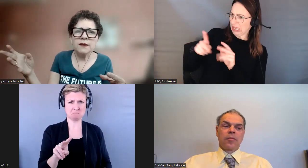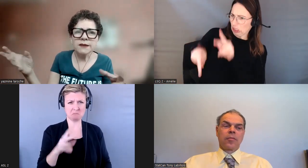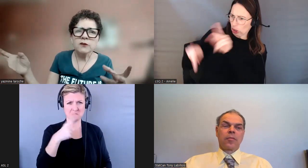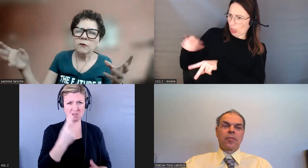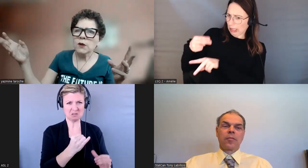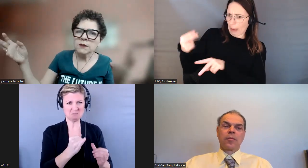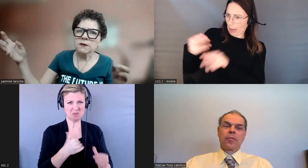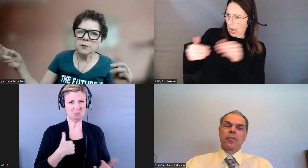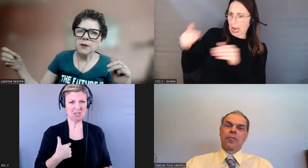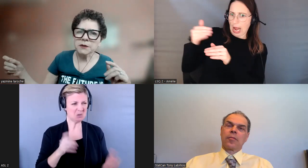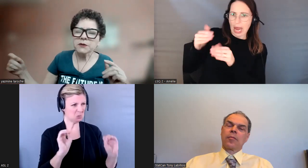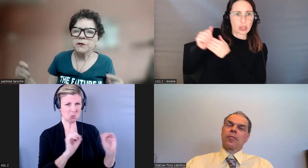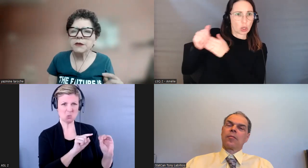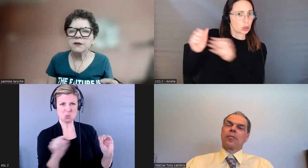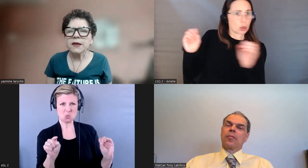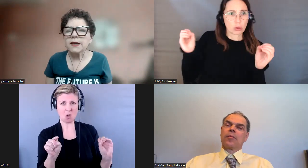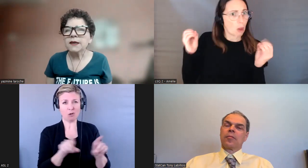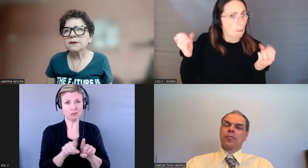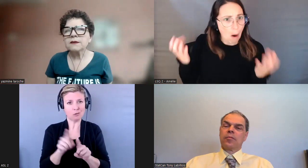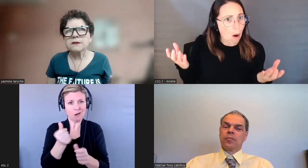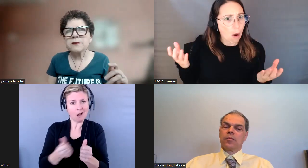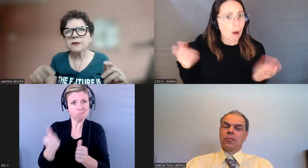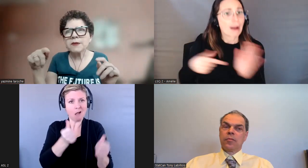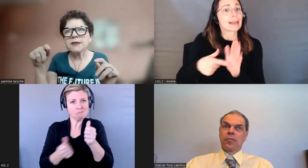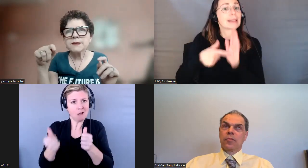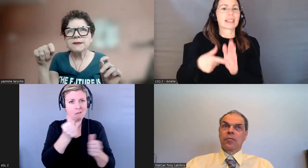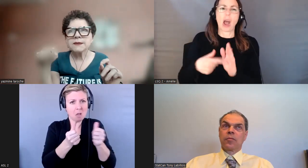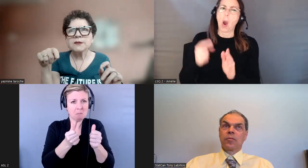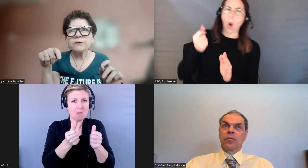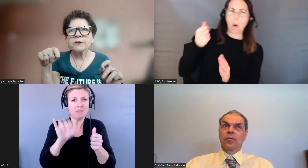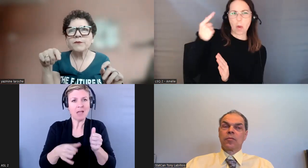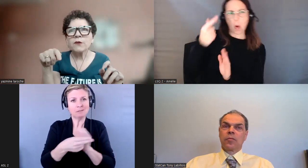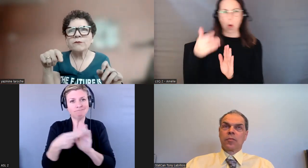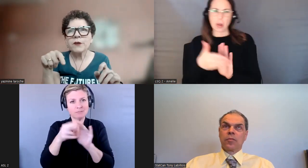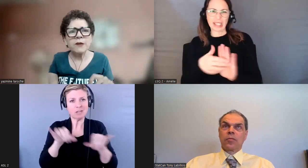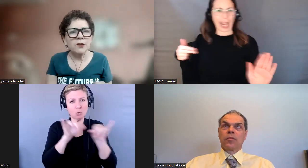a leader was in the public service it's a stereotype that has existed for a very long